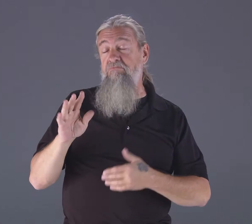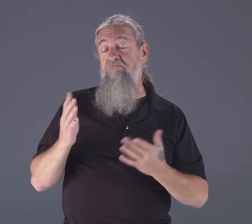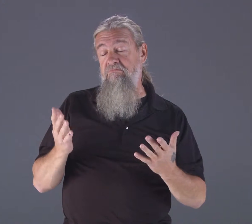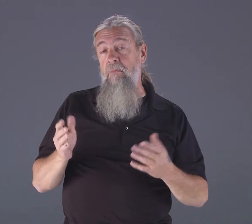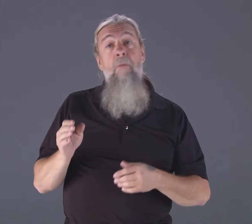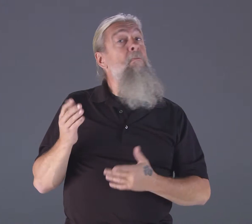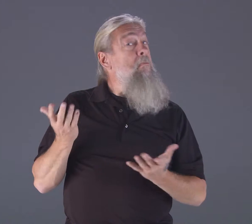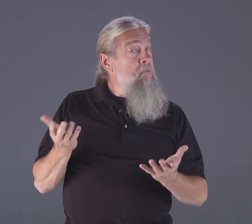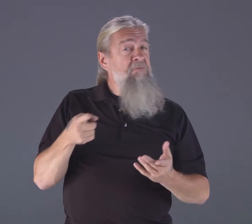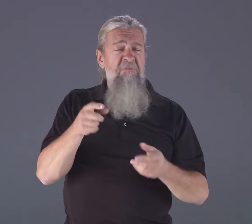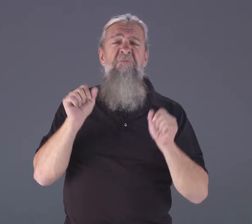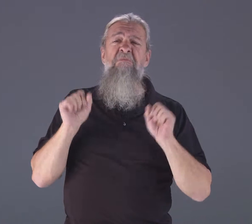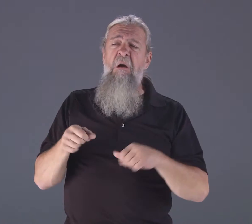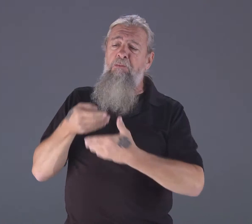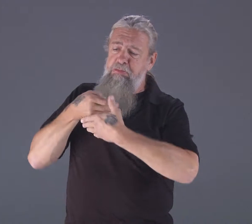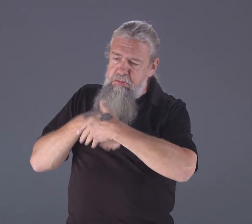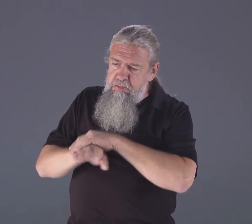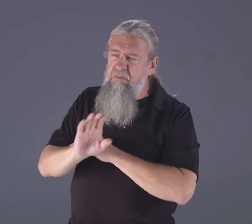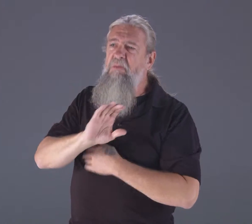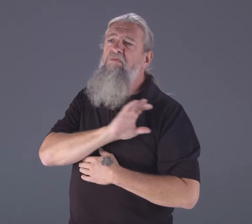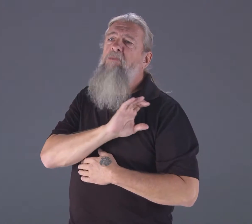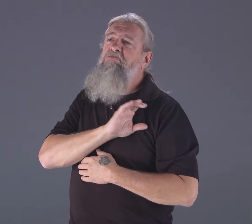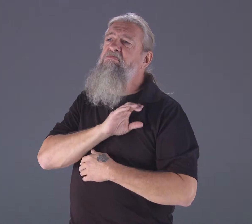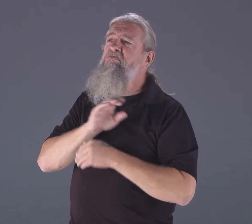or you can go to a Police District in person.